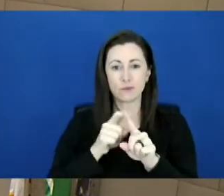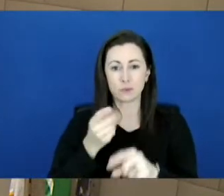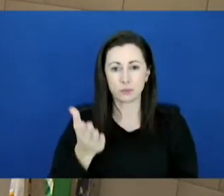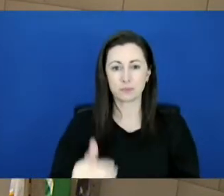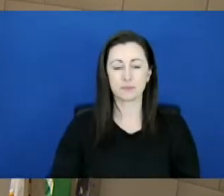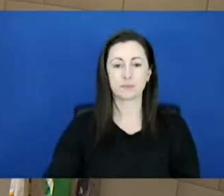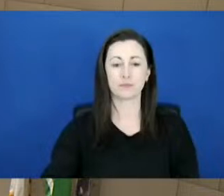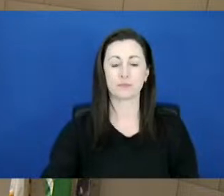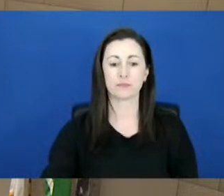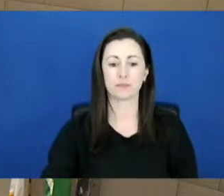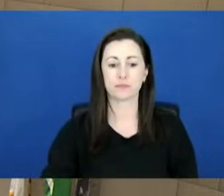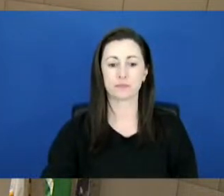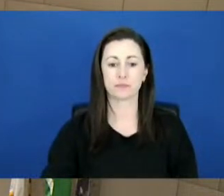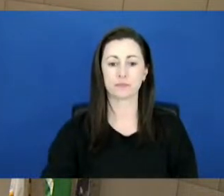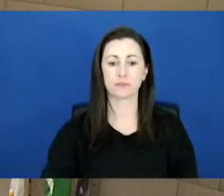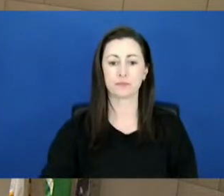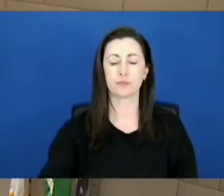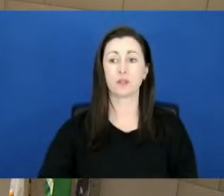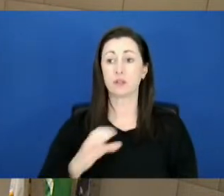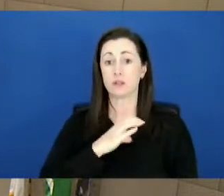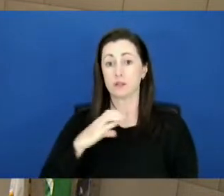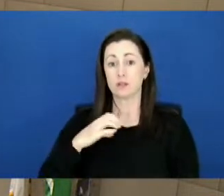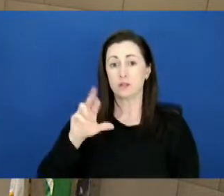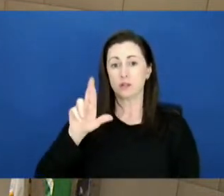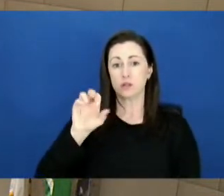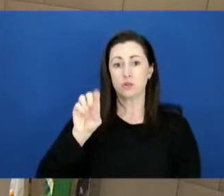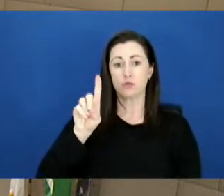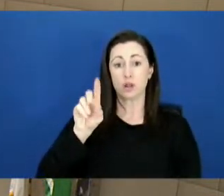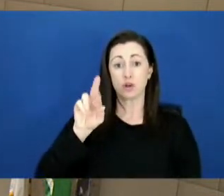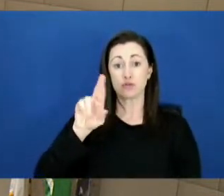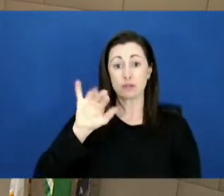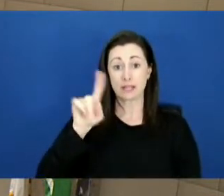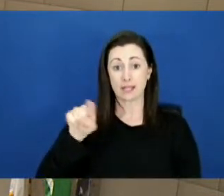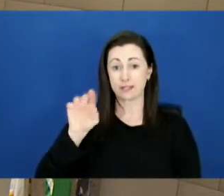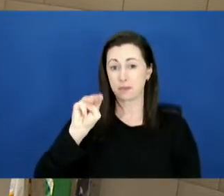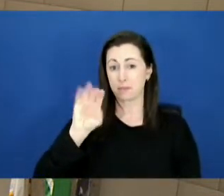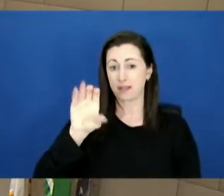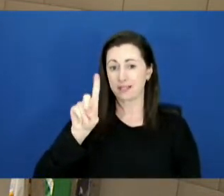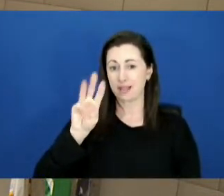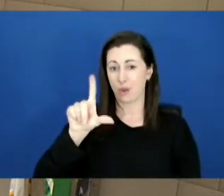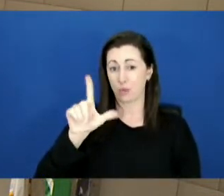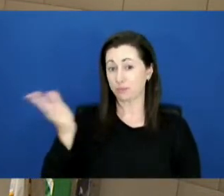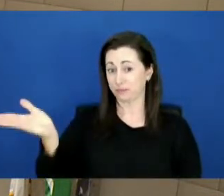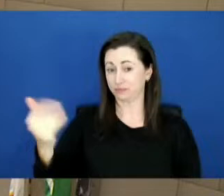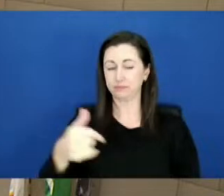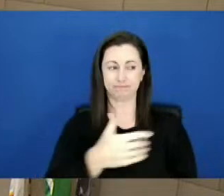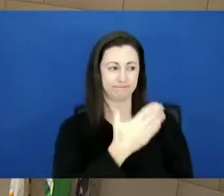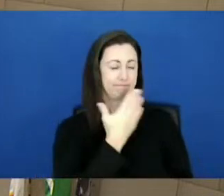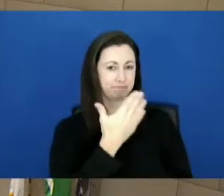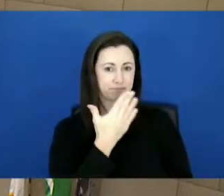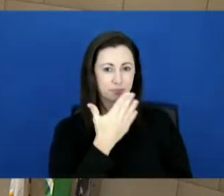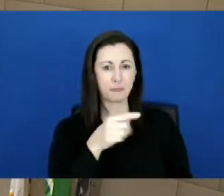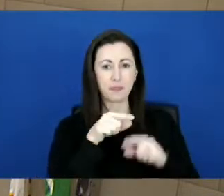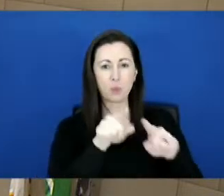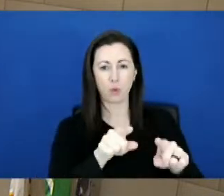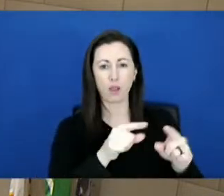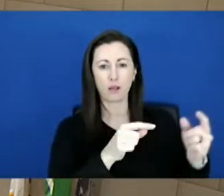BECAUSE WE'LL BE LOOKING FORWARD TO HEARING FROM YOU. COMMISSIONER RODRIGUEZ-MCDOWELL?